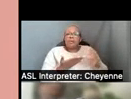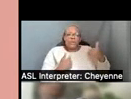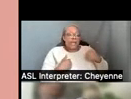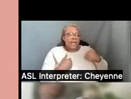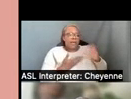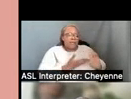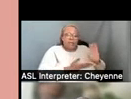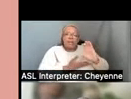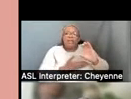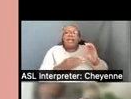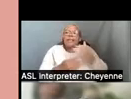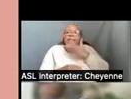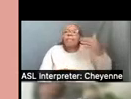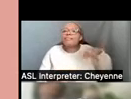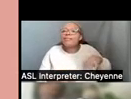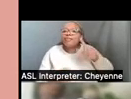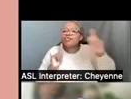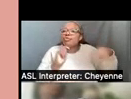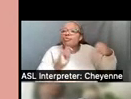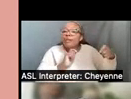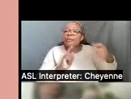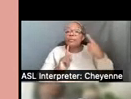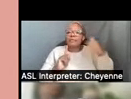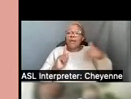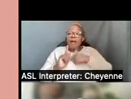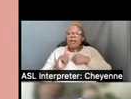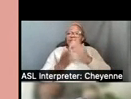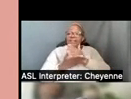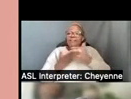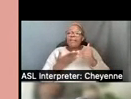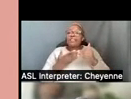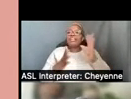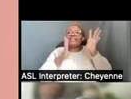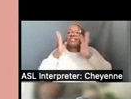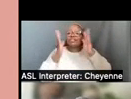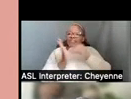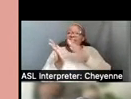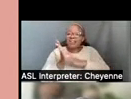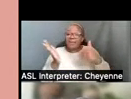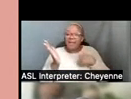So, to us, a budget is a creative document. It's also a political document.